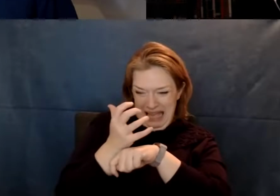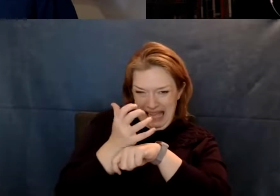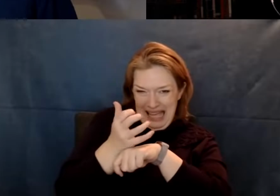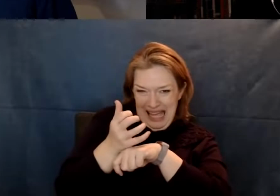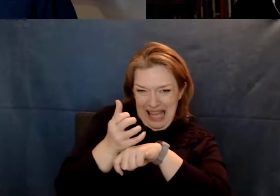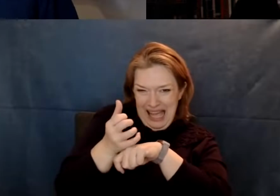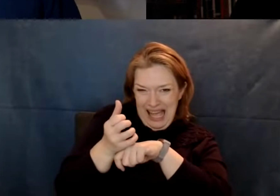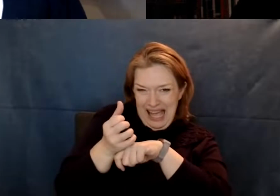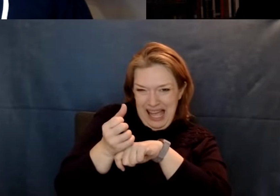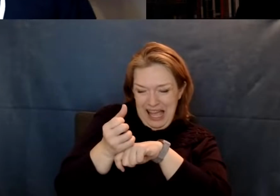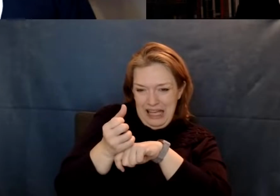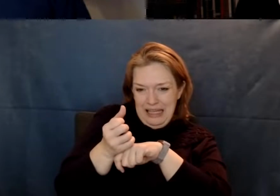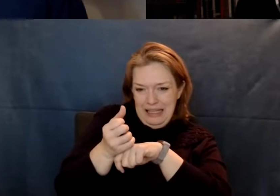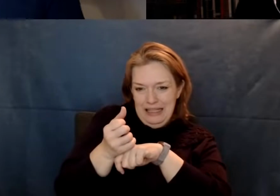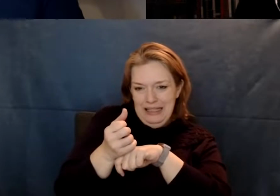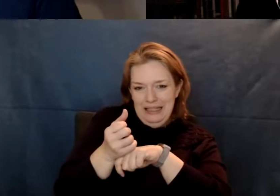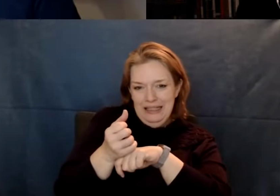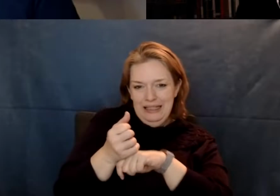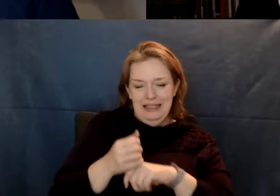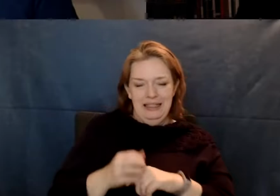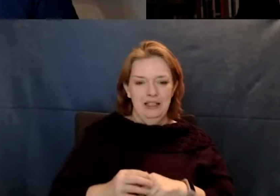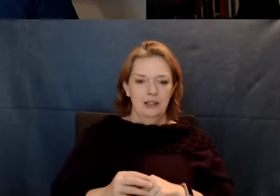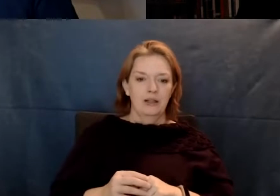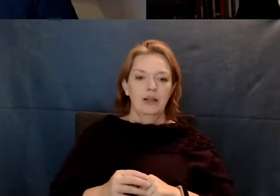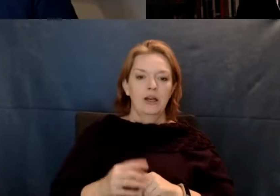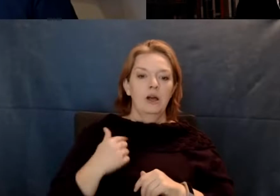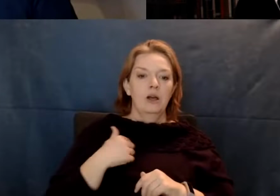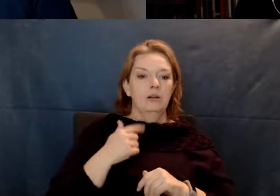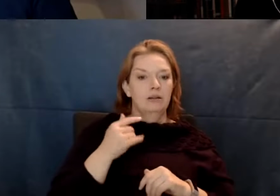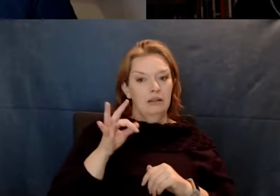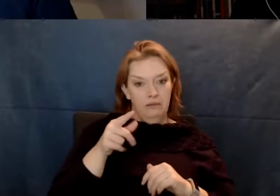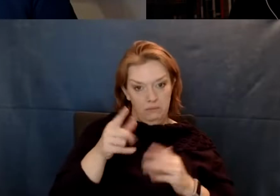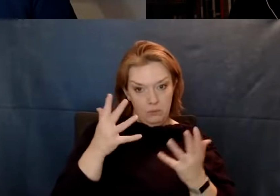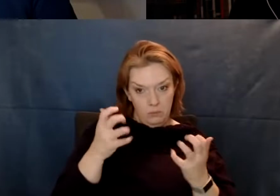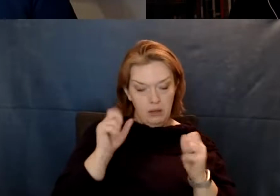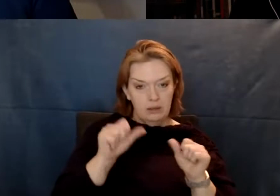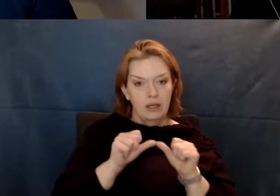I guess we can continue to answer questions if you're interested but I would like to,